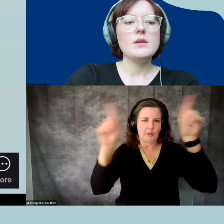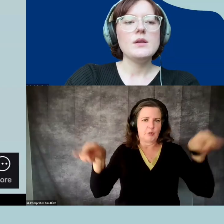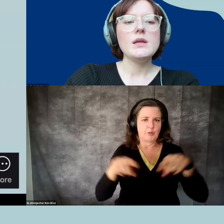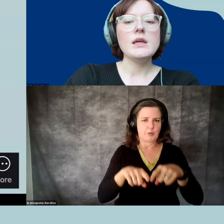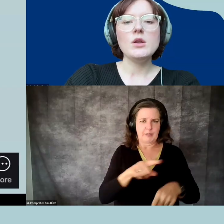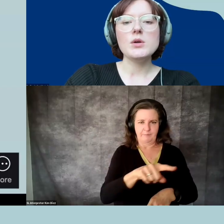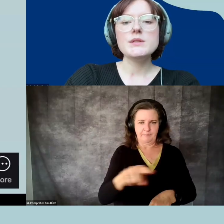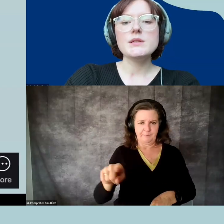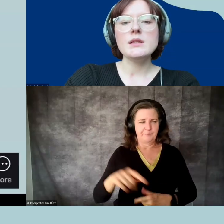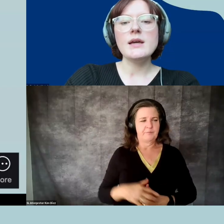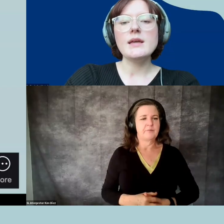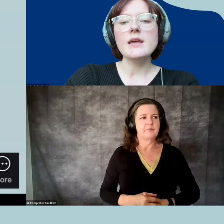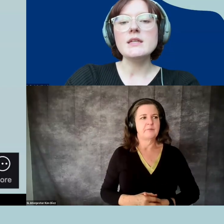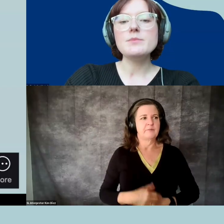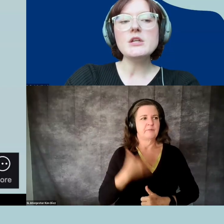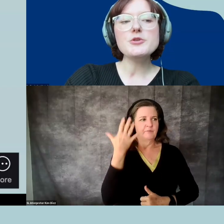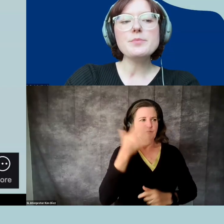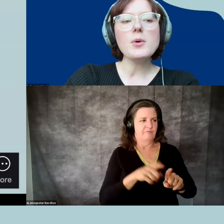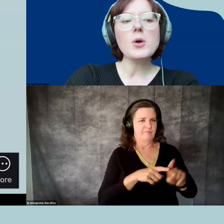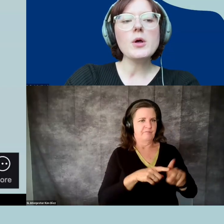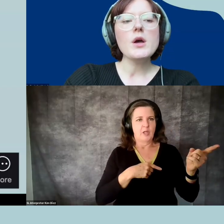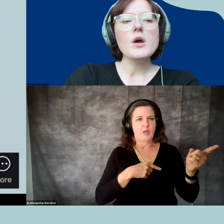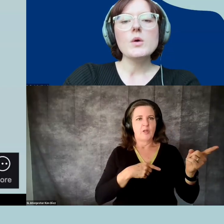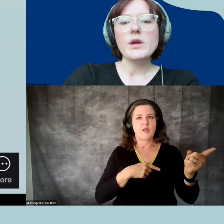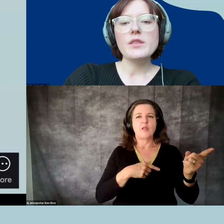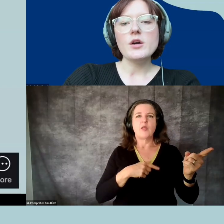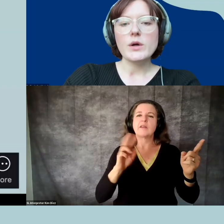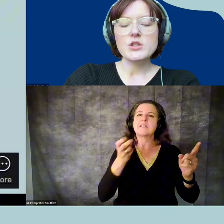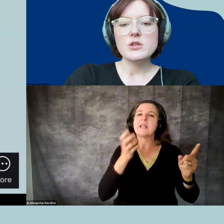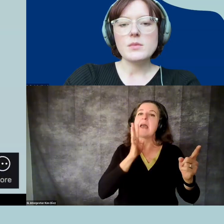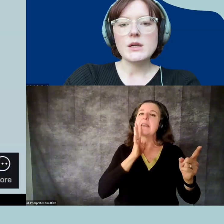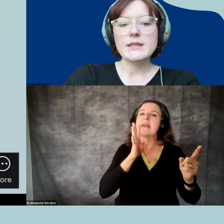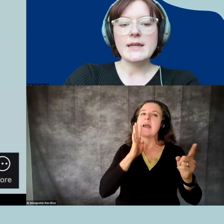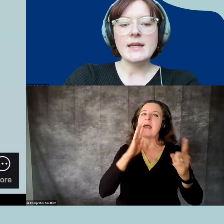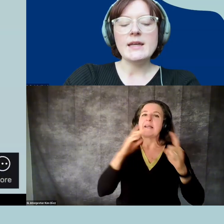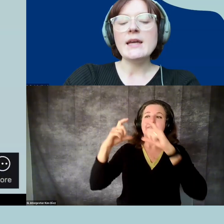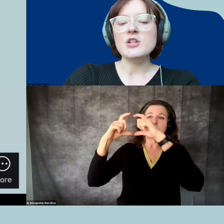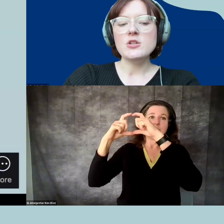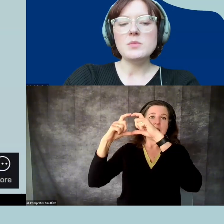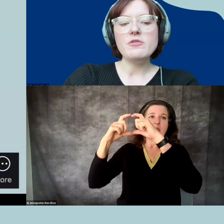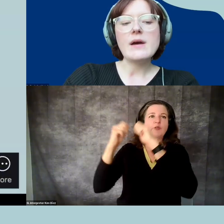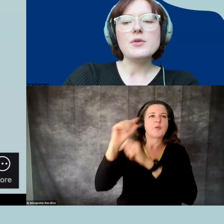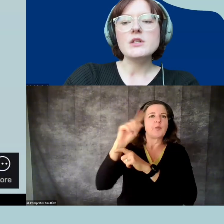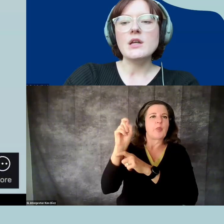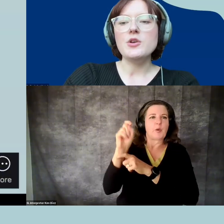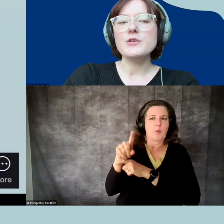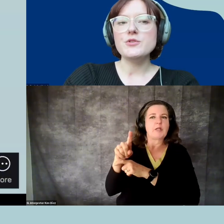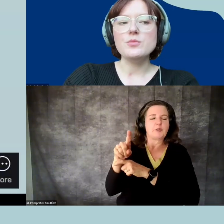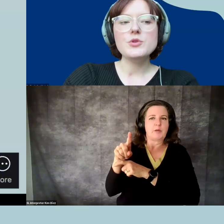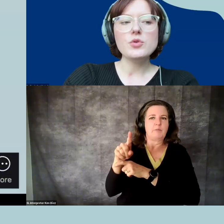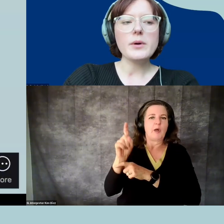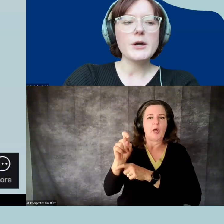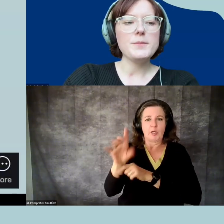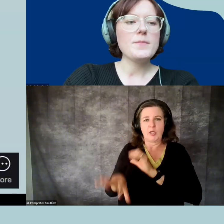It looks like a speech bubble with a question mark in it, and it should be found in your Zoom toolbar.